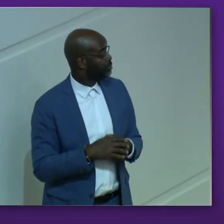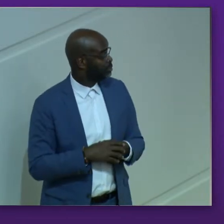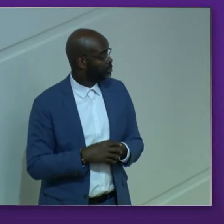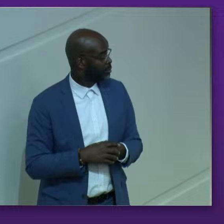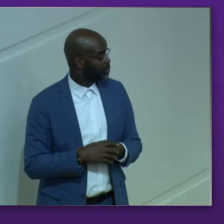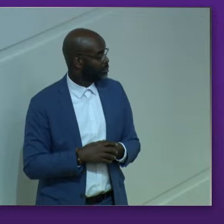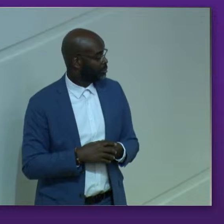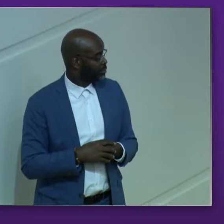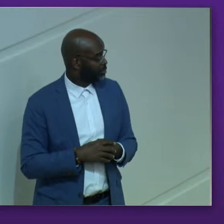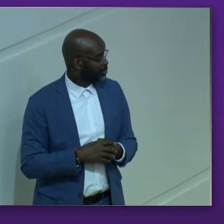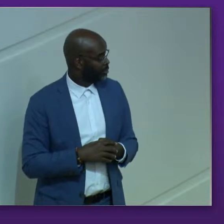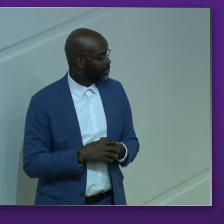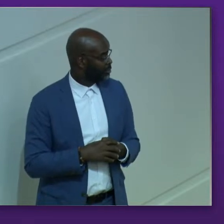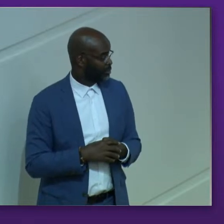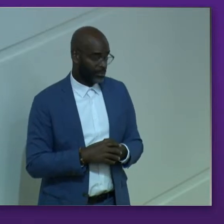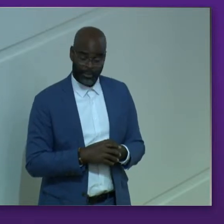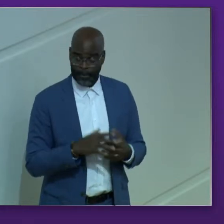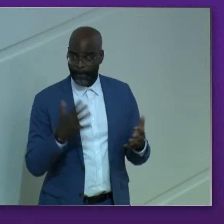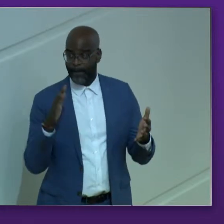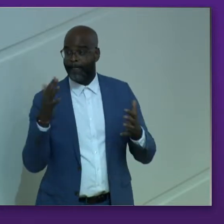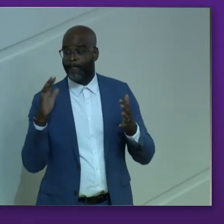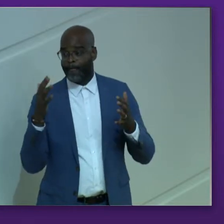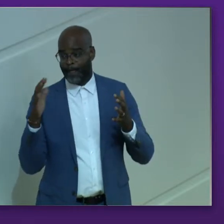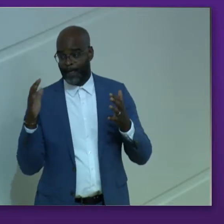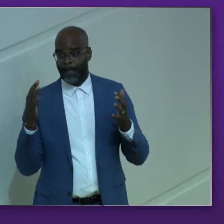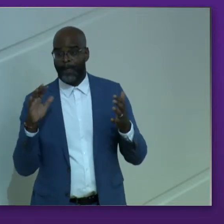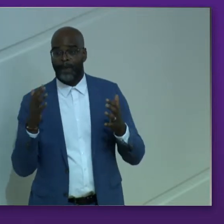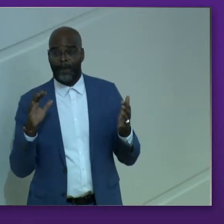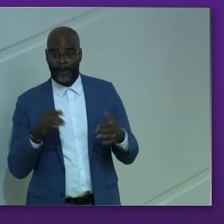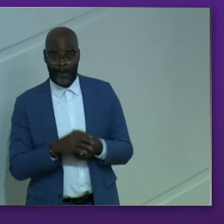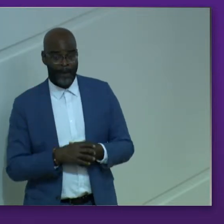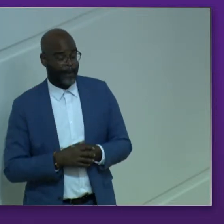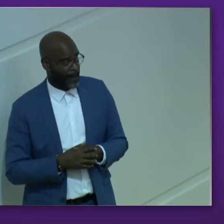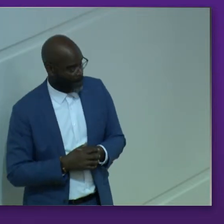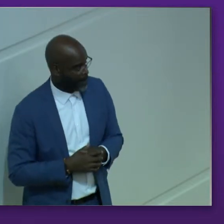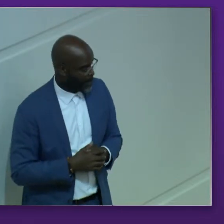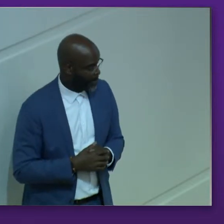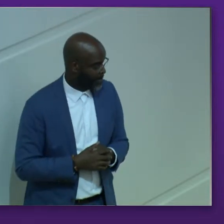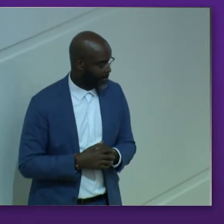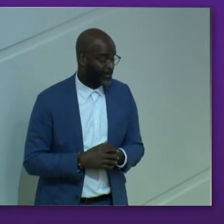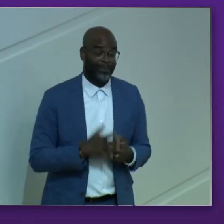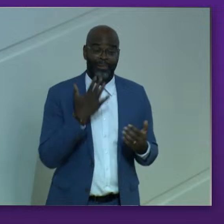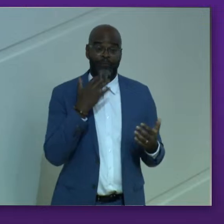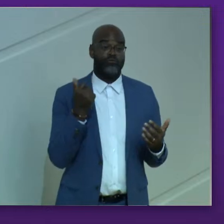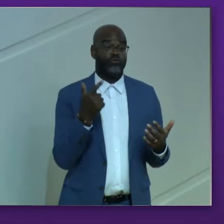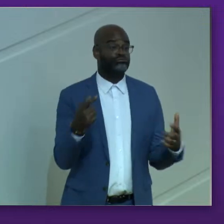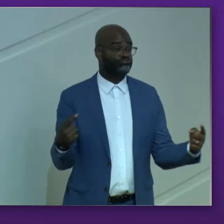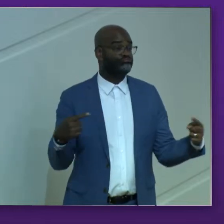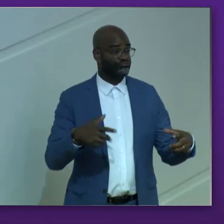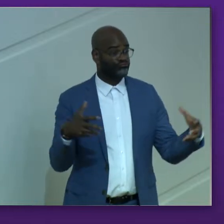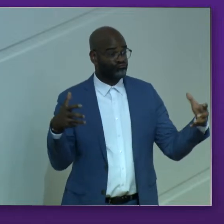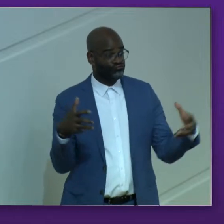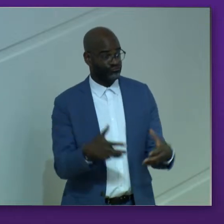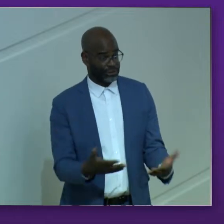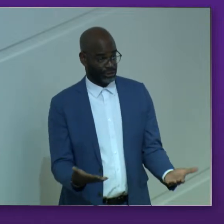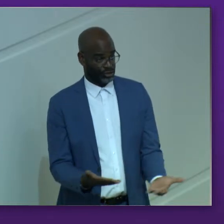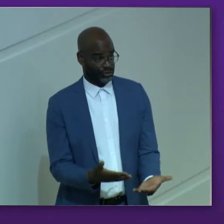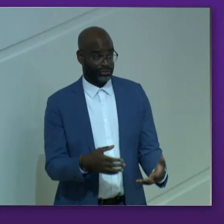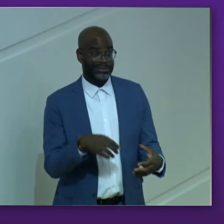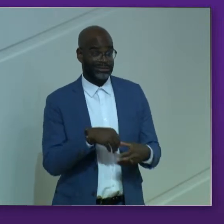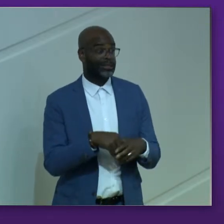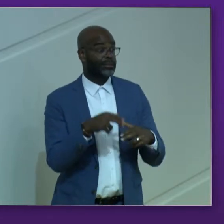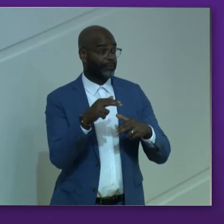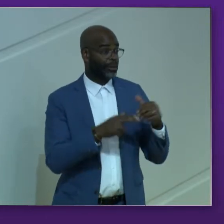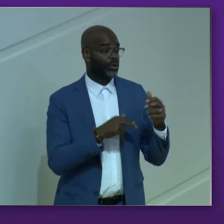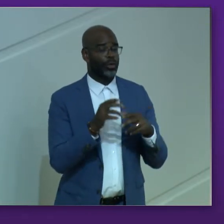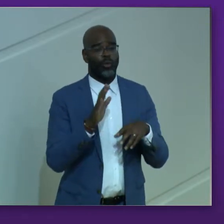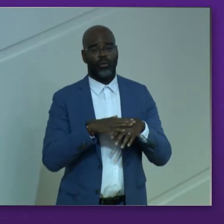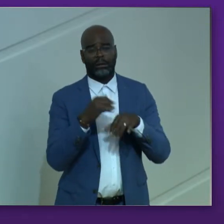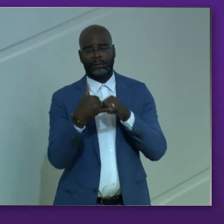AWARDEES.